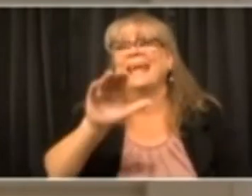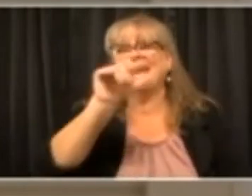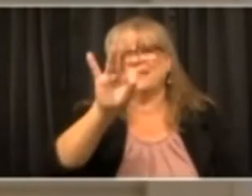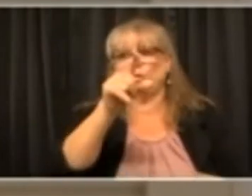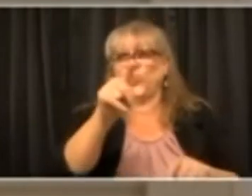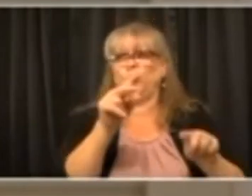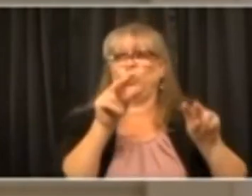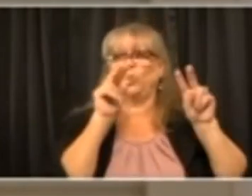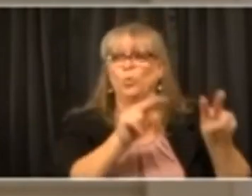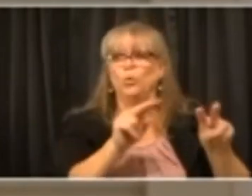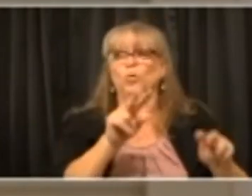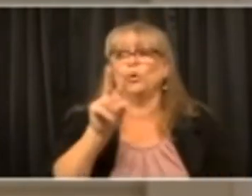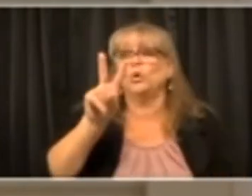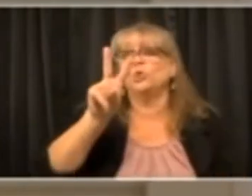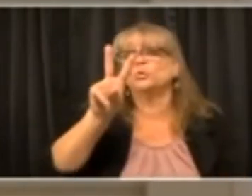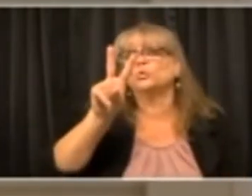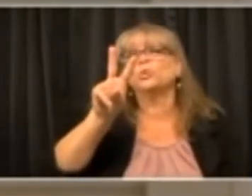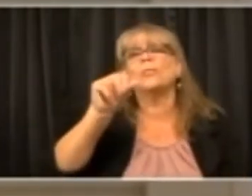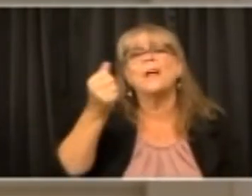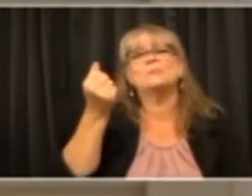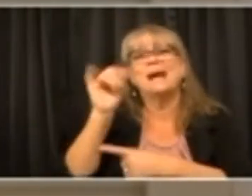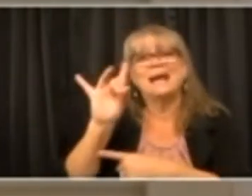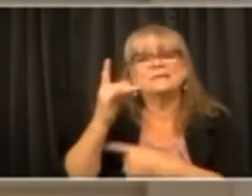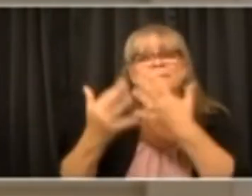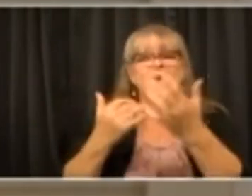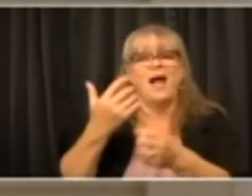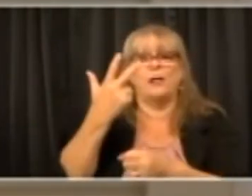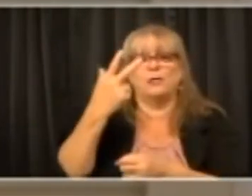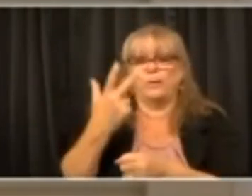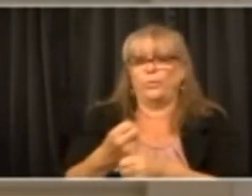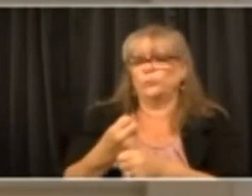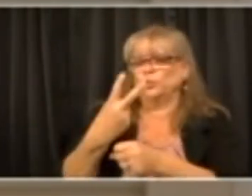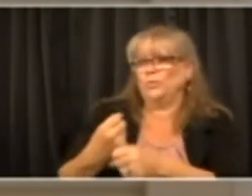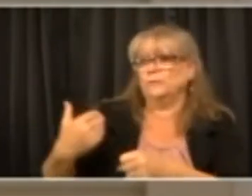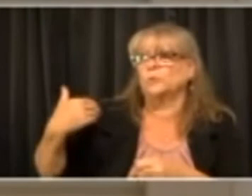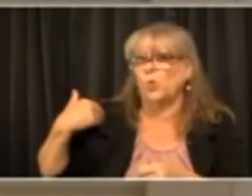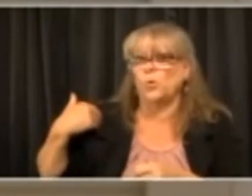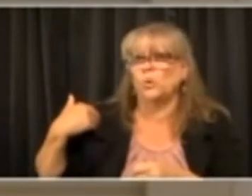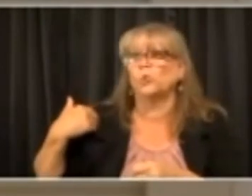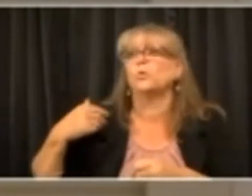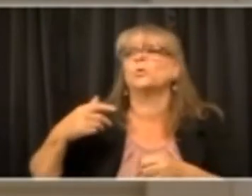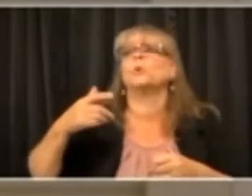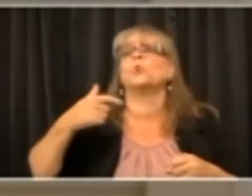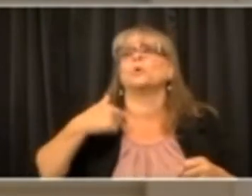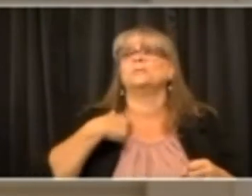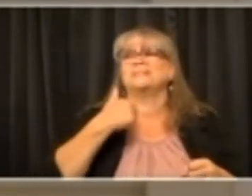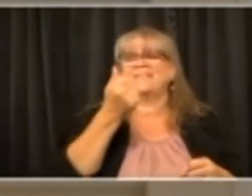the state uh had 18 responsibility fires versus nine this year and we spent over